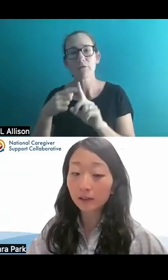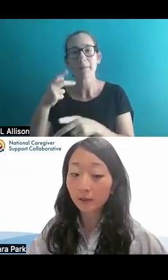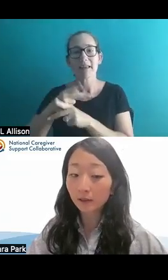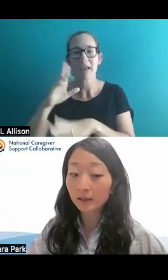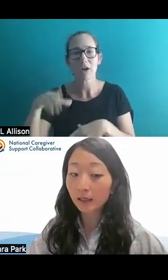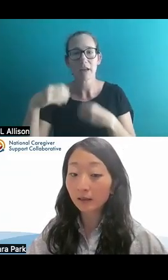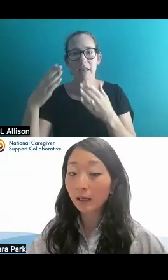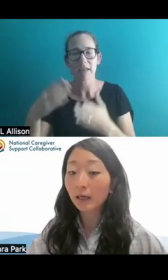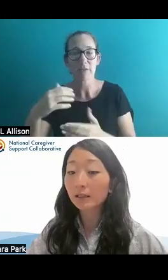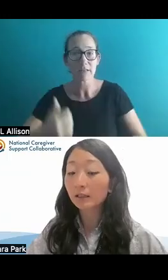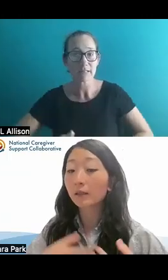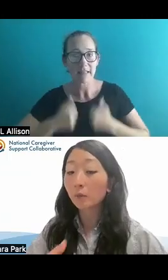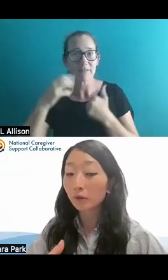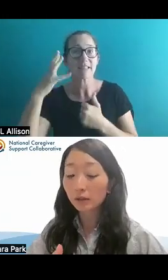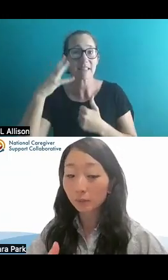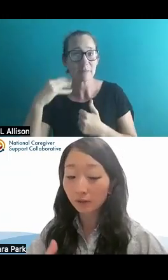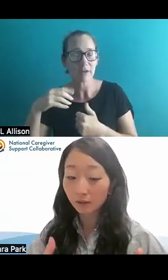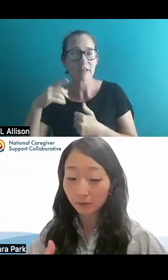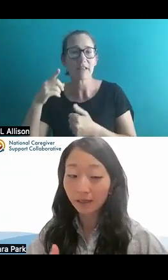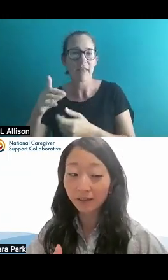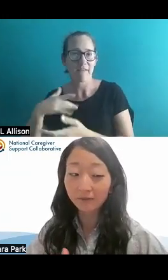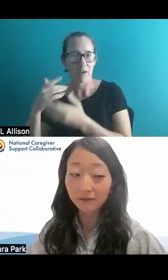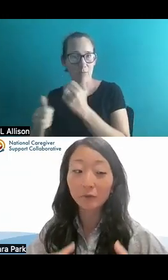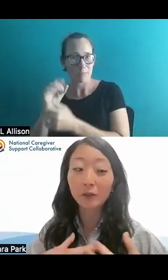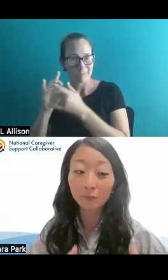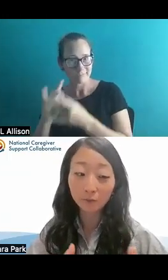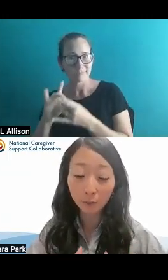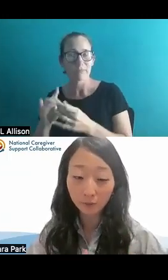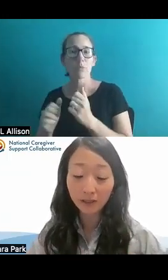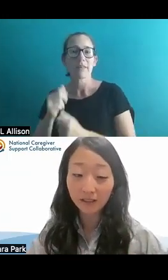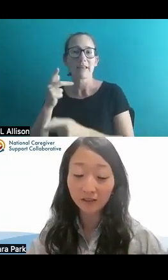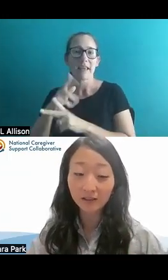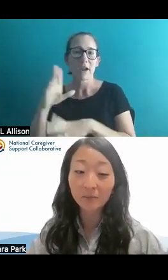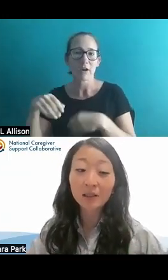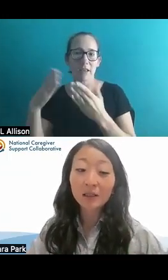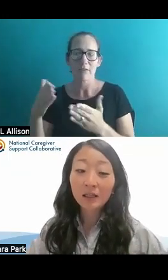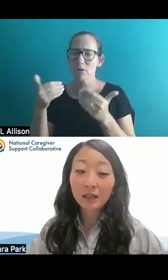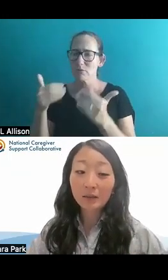experience that they identify most with the term caregivers, so we've moved forward with that term.